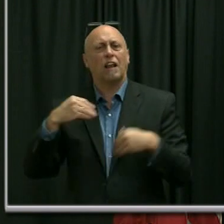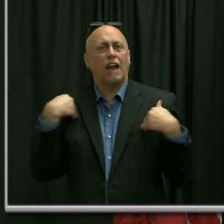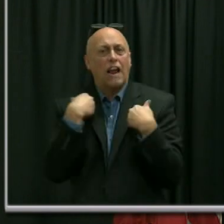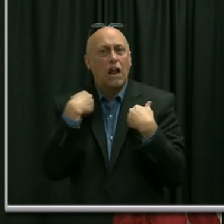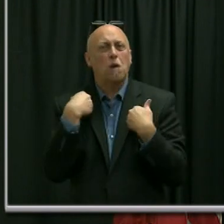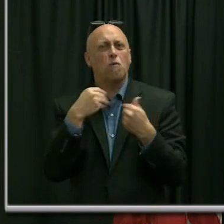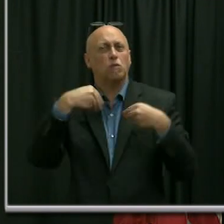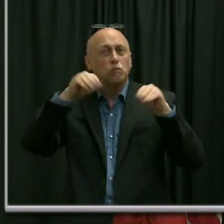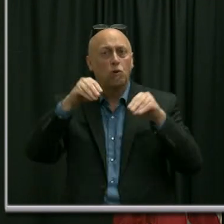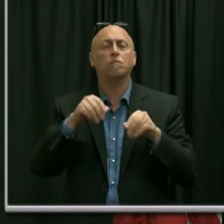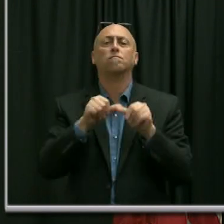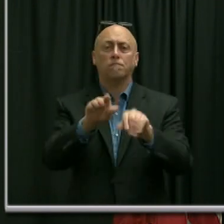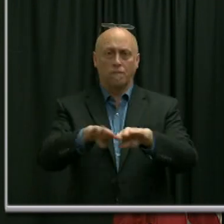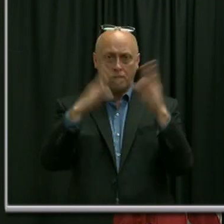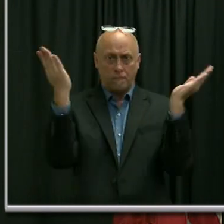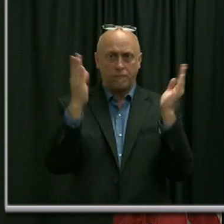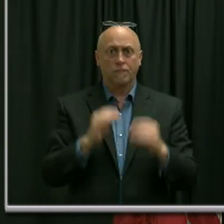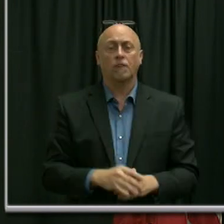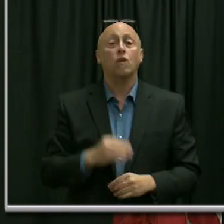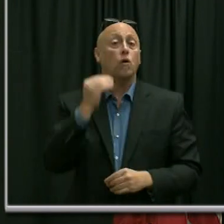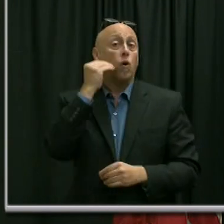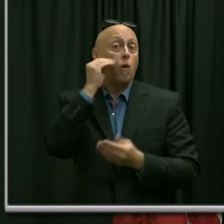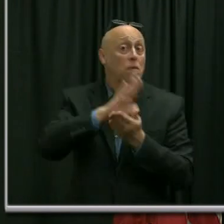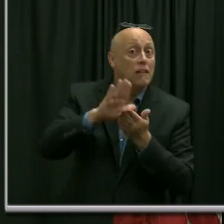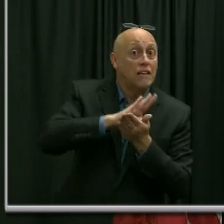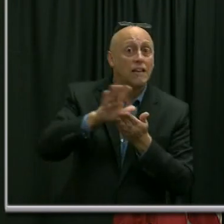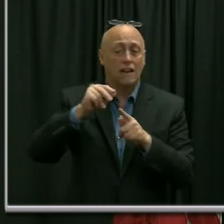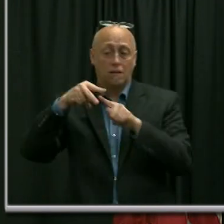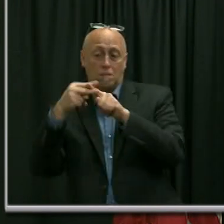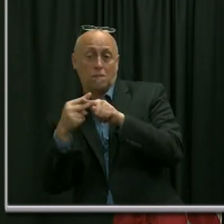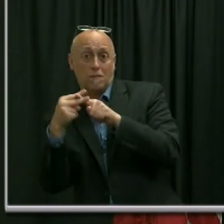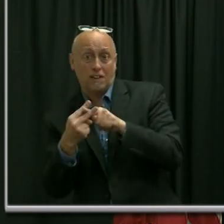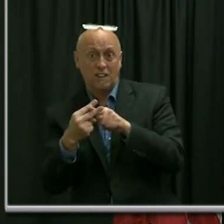VETERINARY AND PET SUPPLY BUSINESSES AND SERVICES HOME